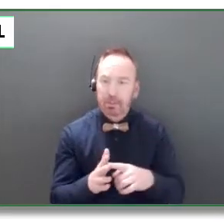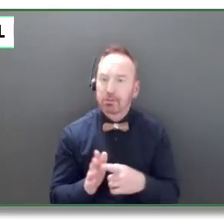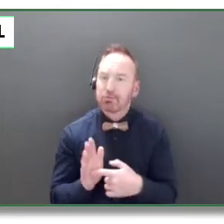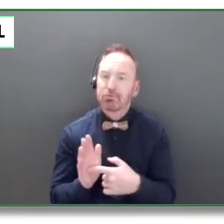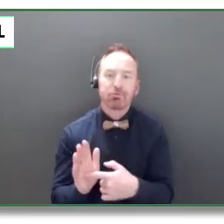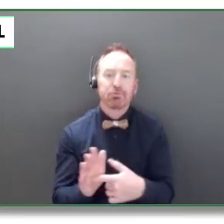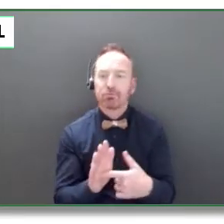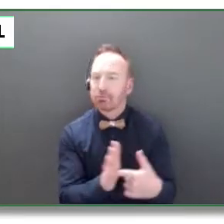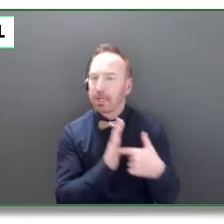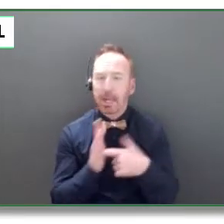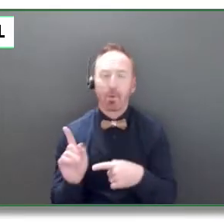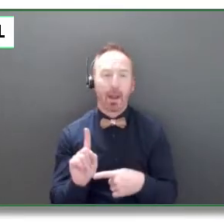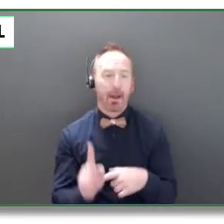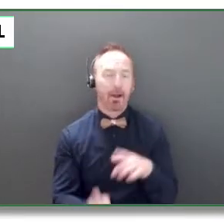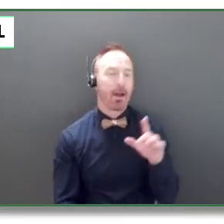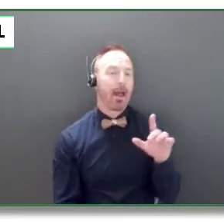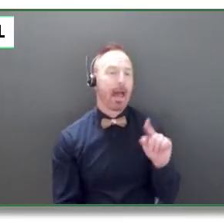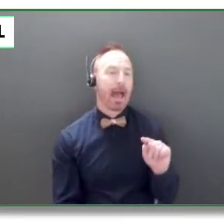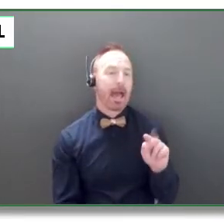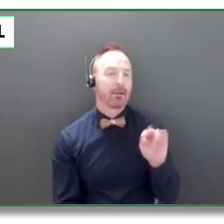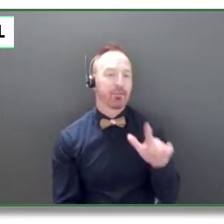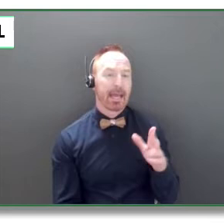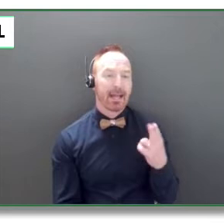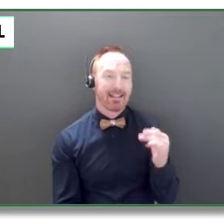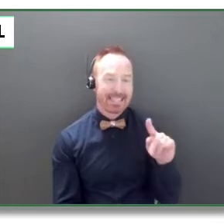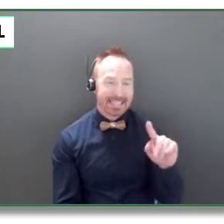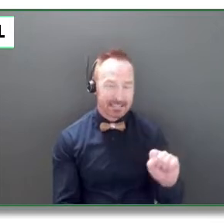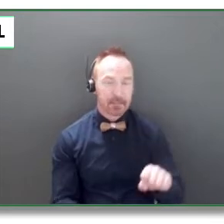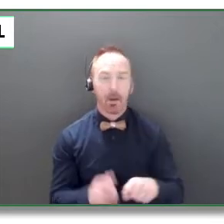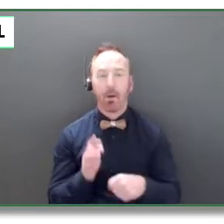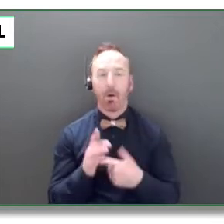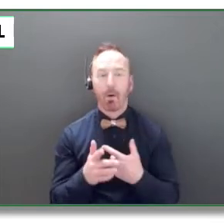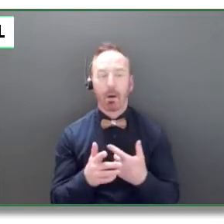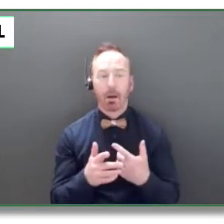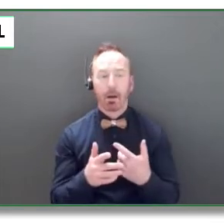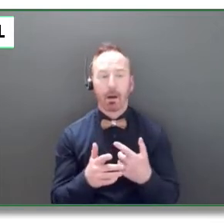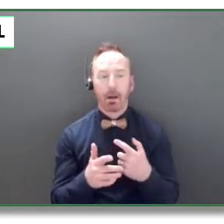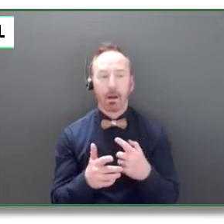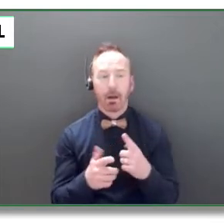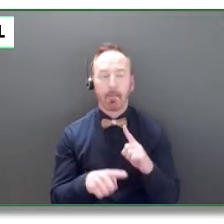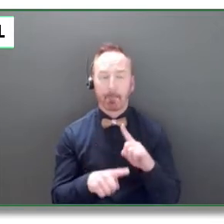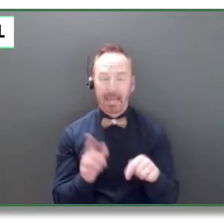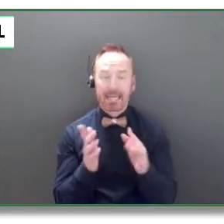detail and at intersections but the key here is signage and allowing